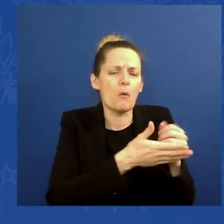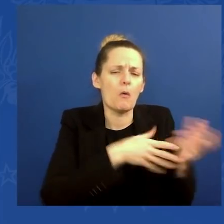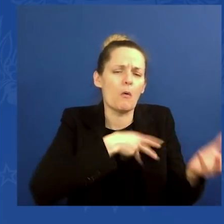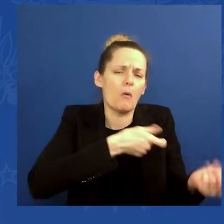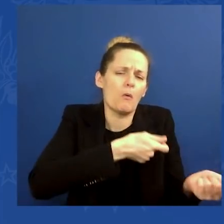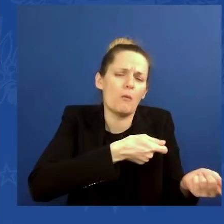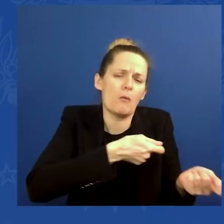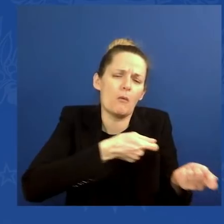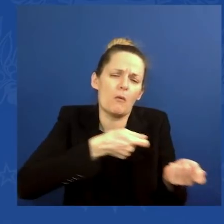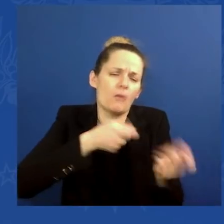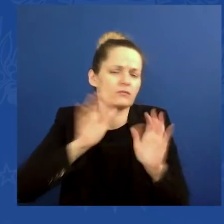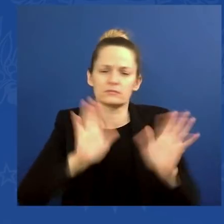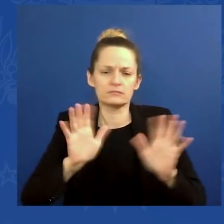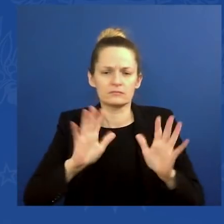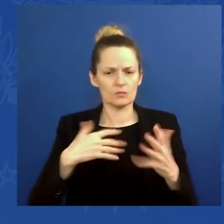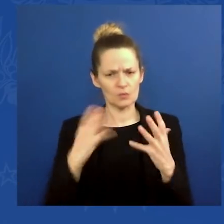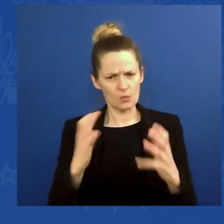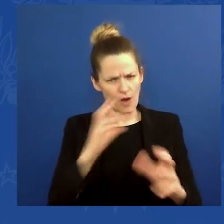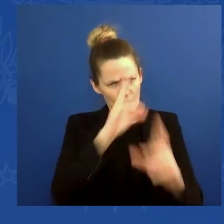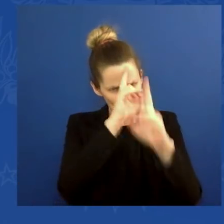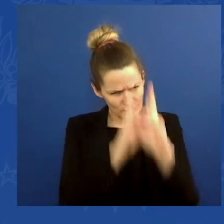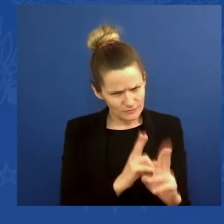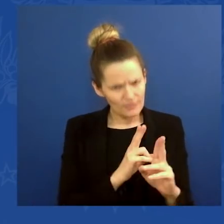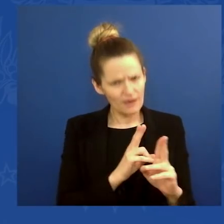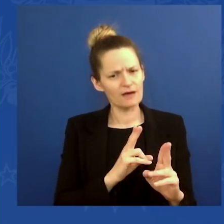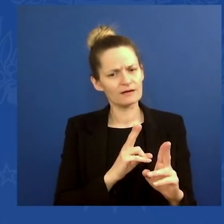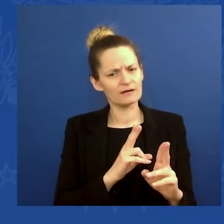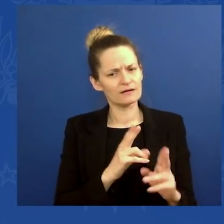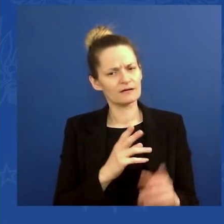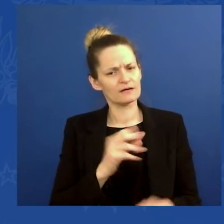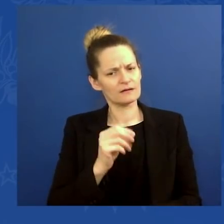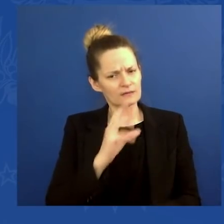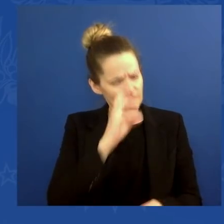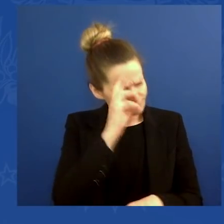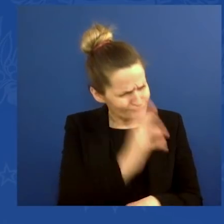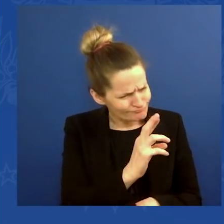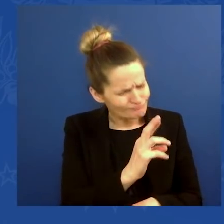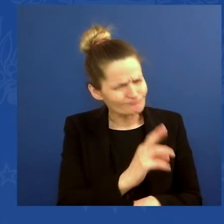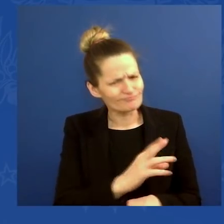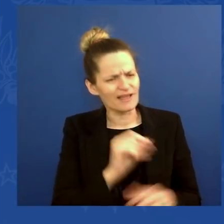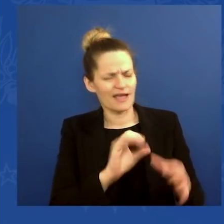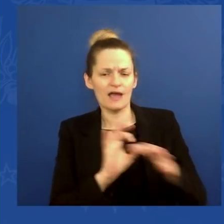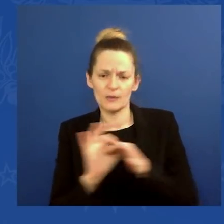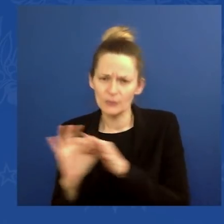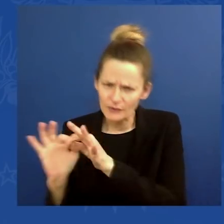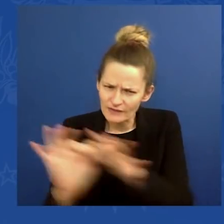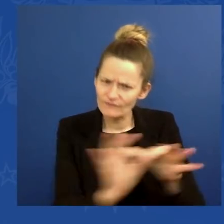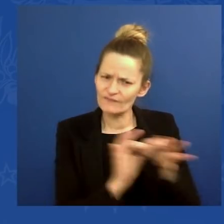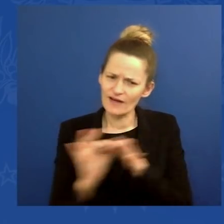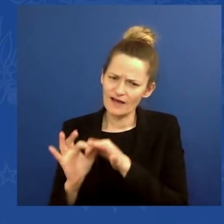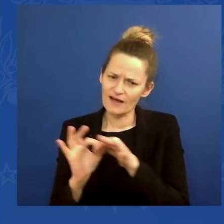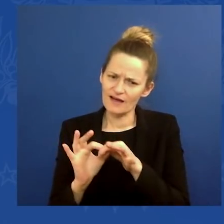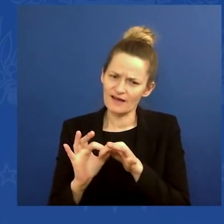but in a respectful collaboration. That sentence was made for you, Mr. President.